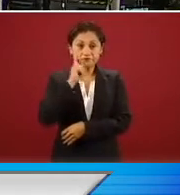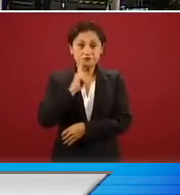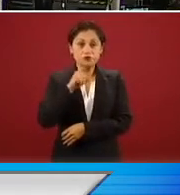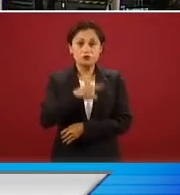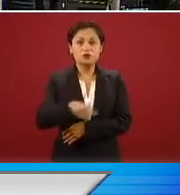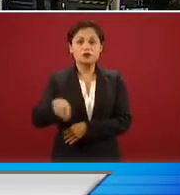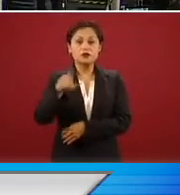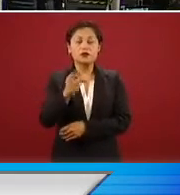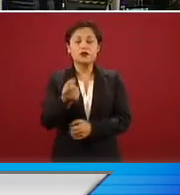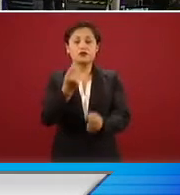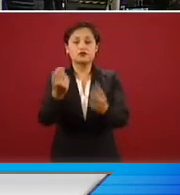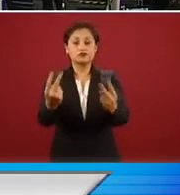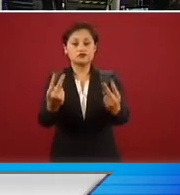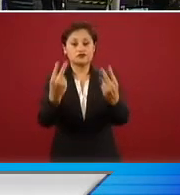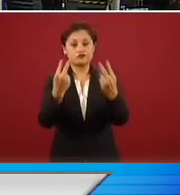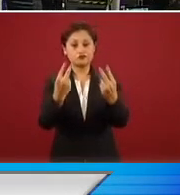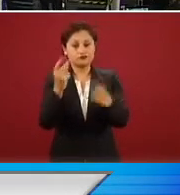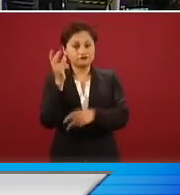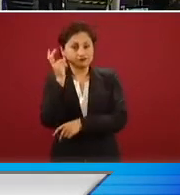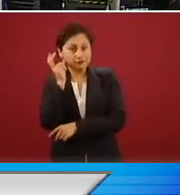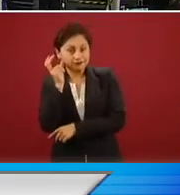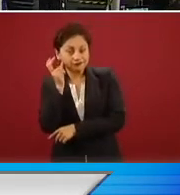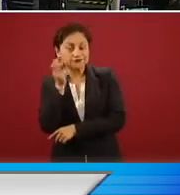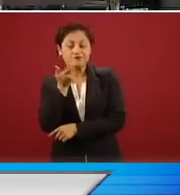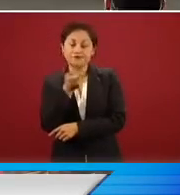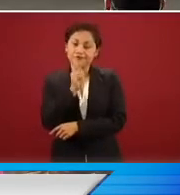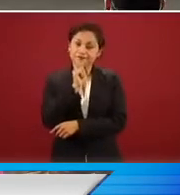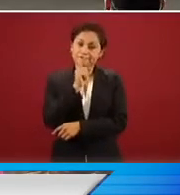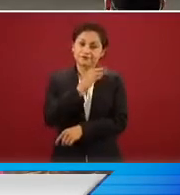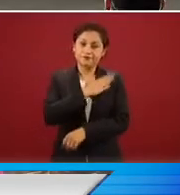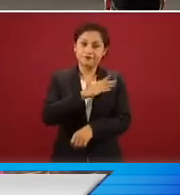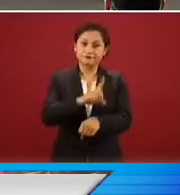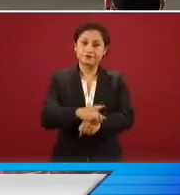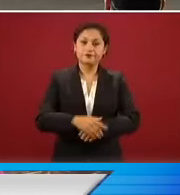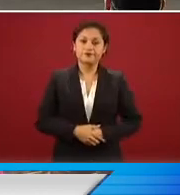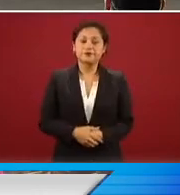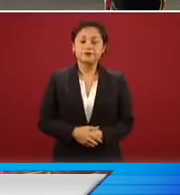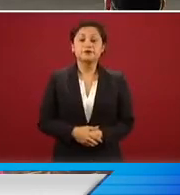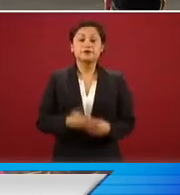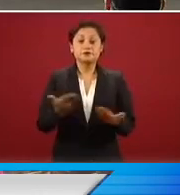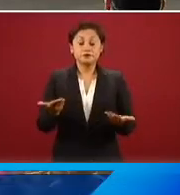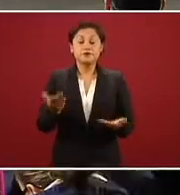with a price premium of around 800 million dollars, this plant was turned into scrap metal